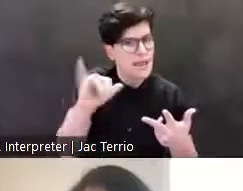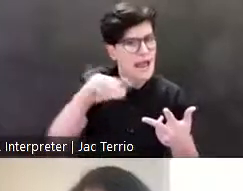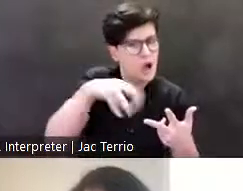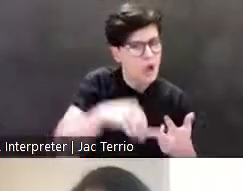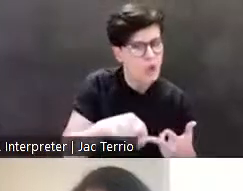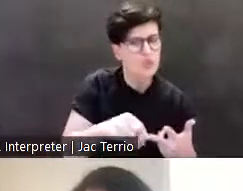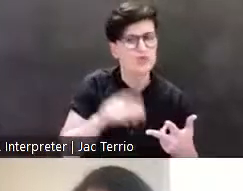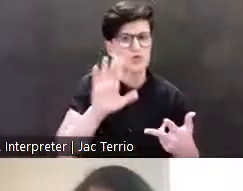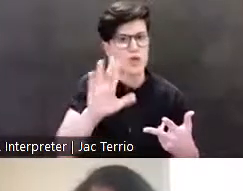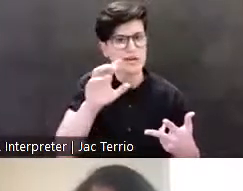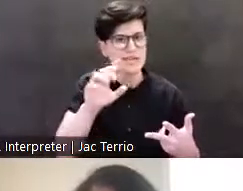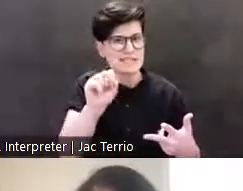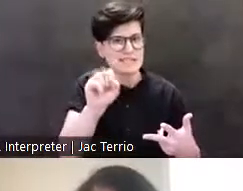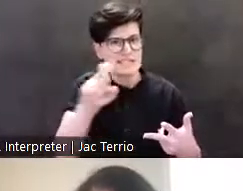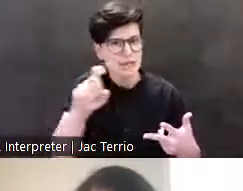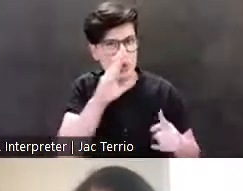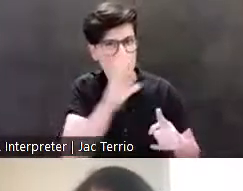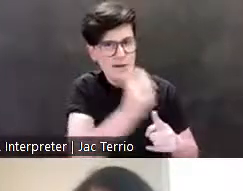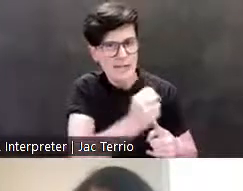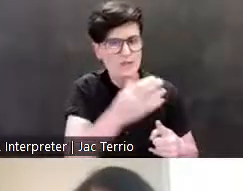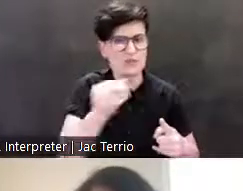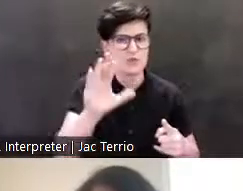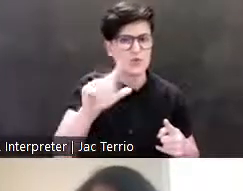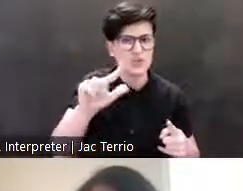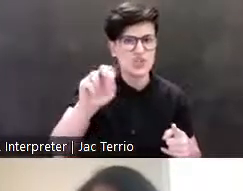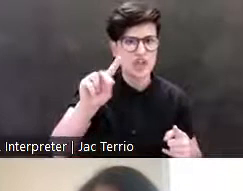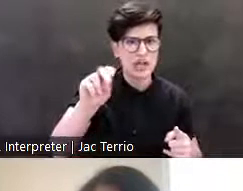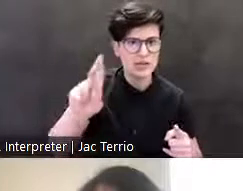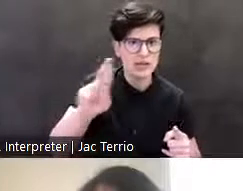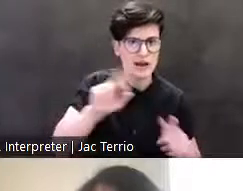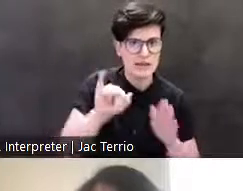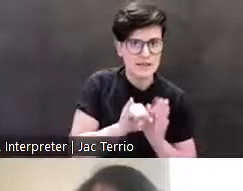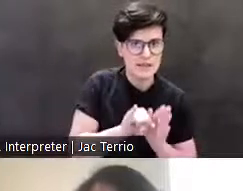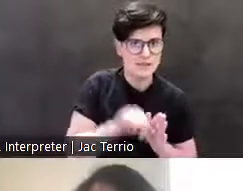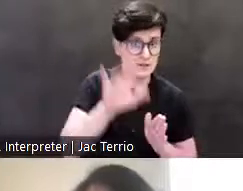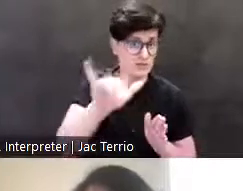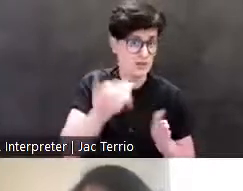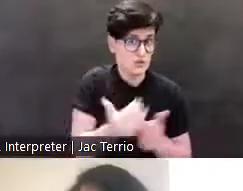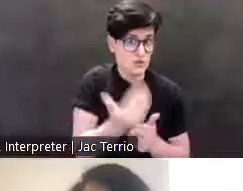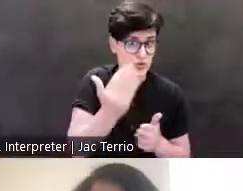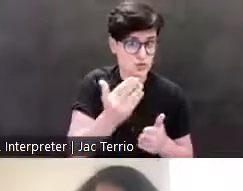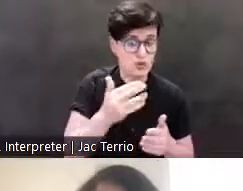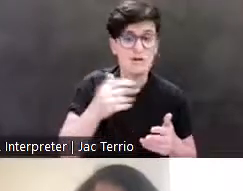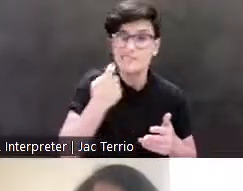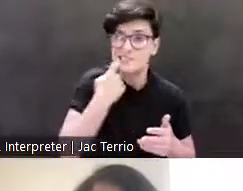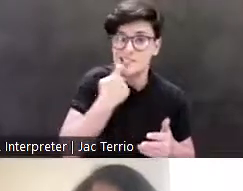That is new under the federal guidance following a fairly recent United States Supreme Court